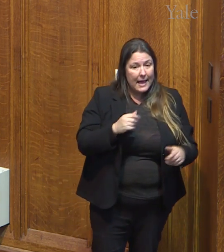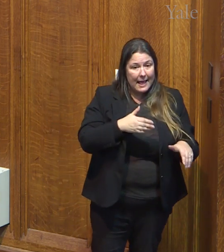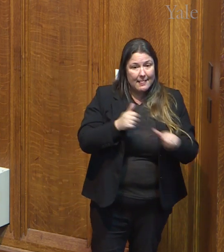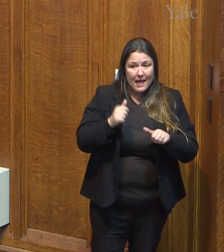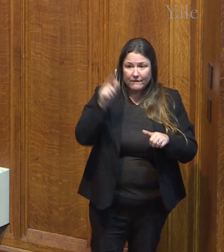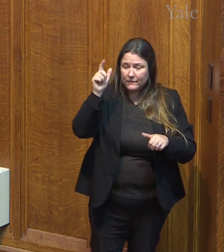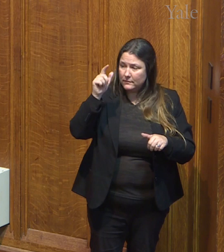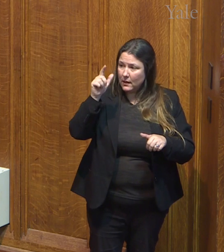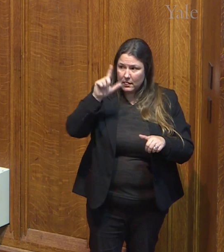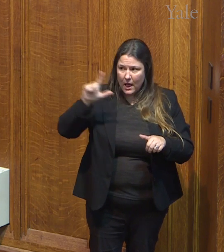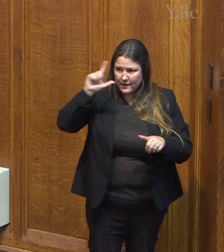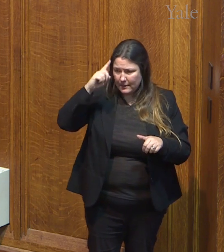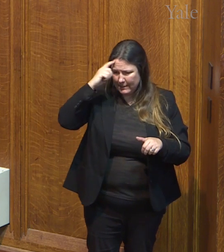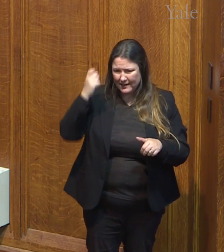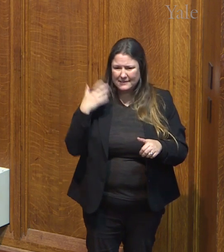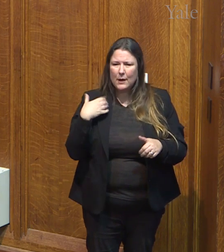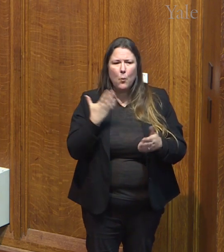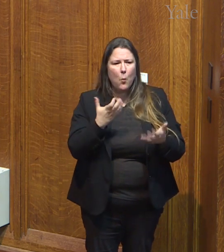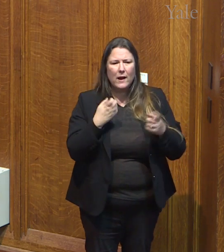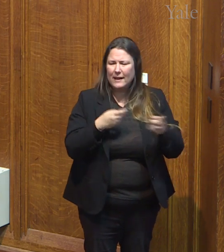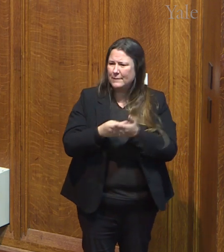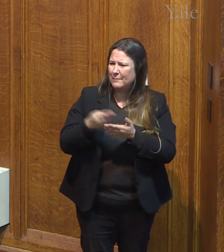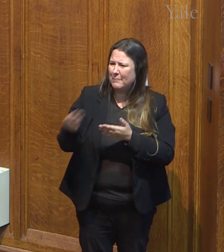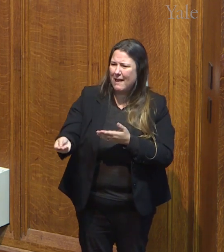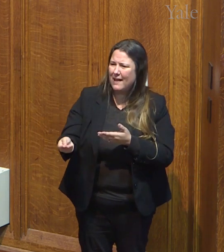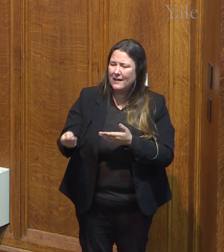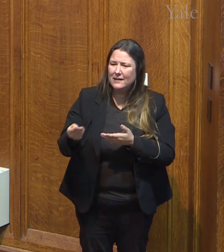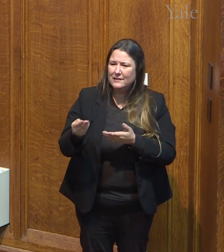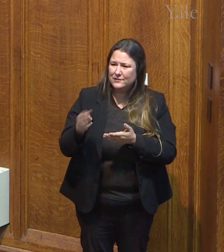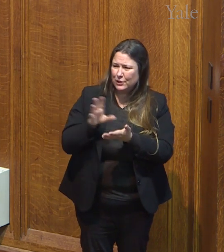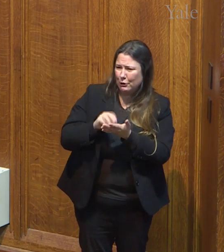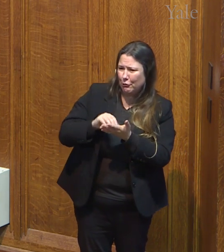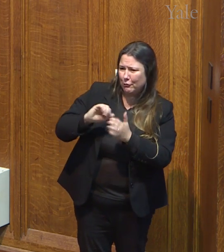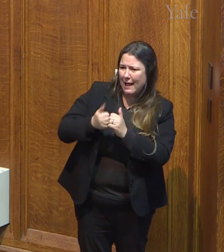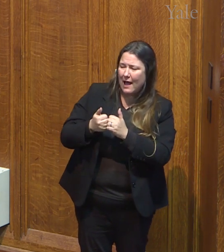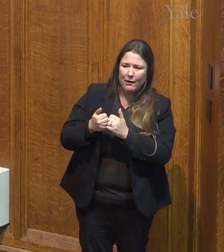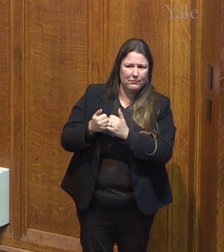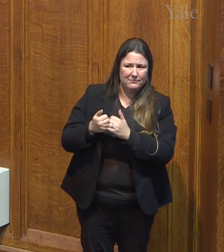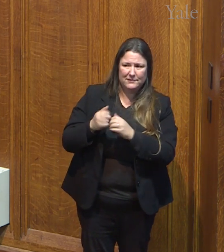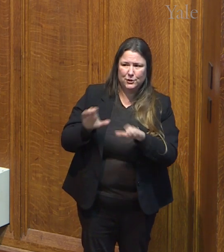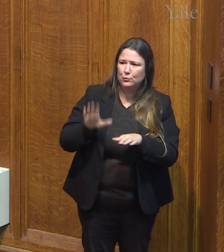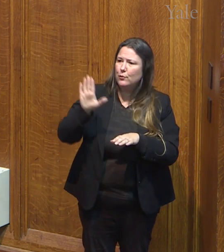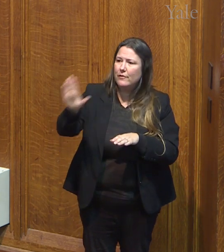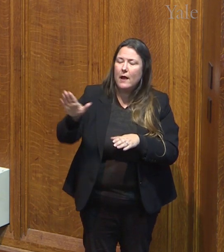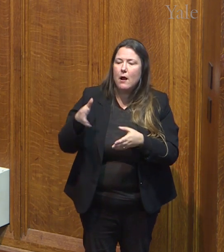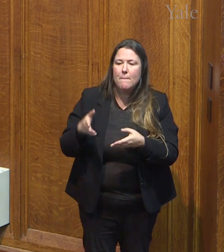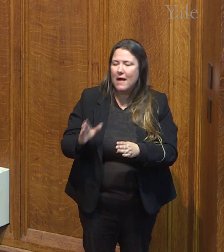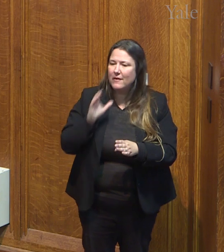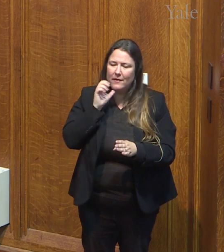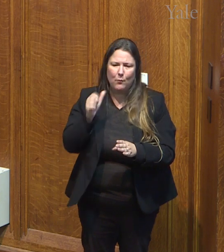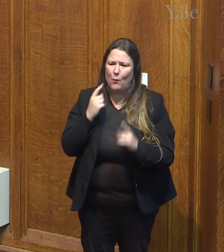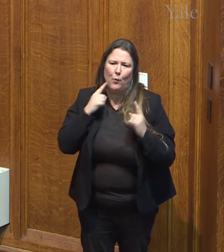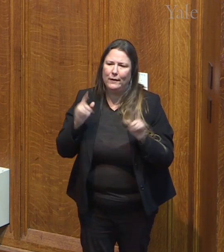for teaching him their ineffective oral methods, which they maintained were secret.